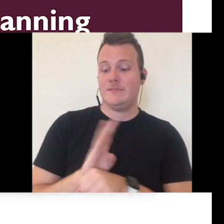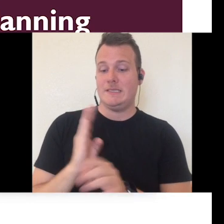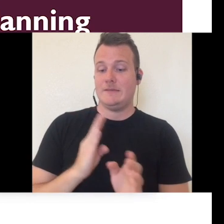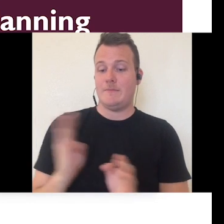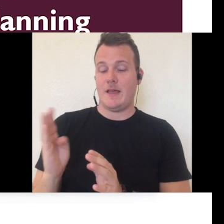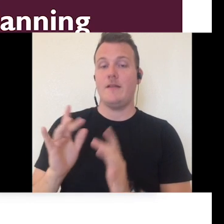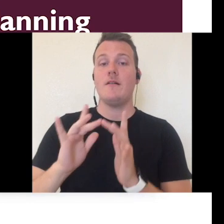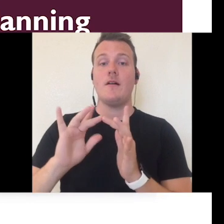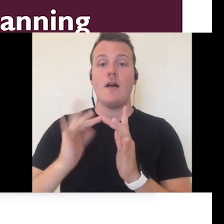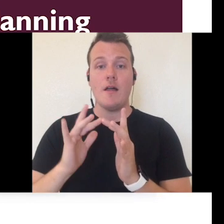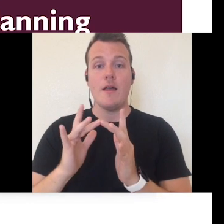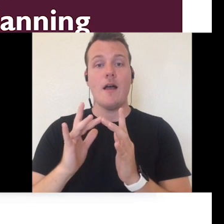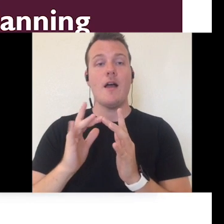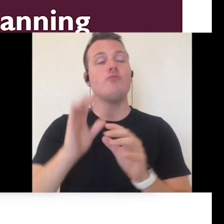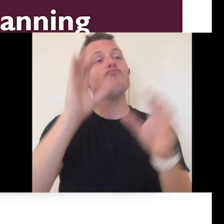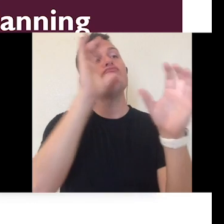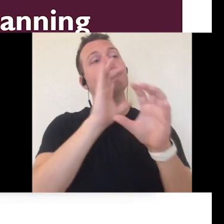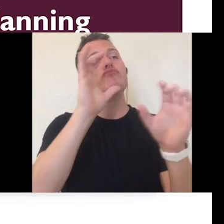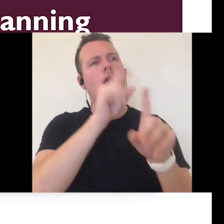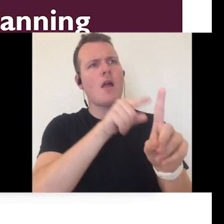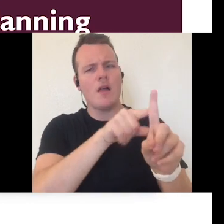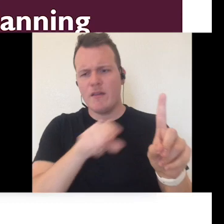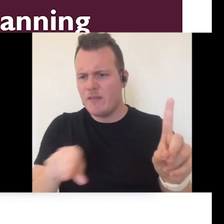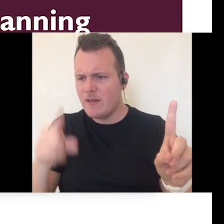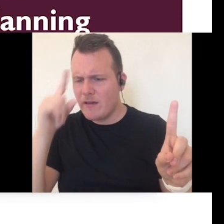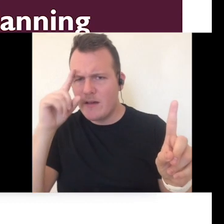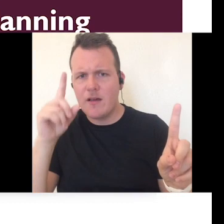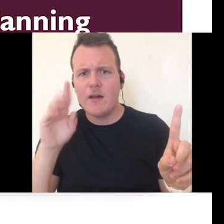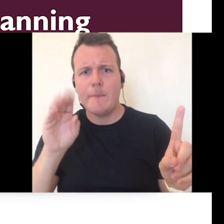different. Well the idea is they do change a little bit from one plan to